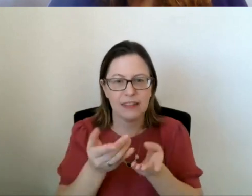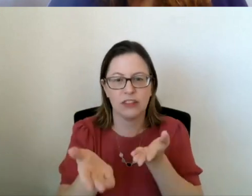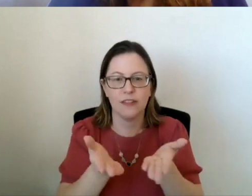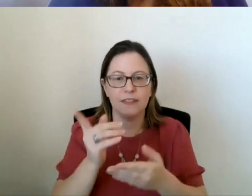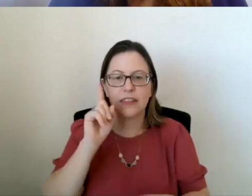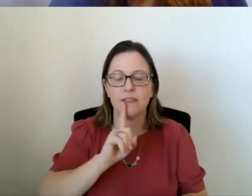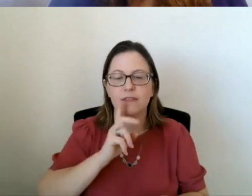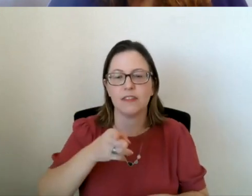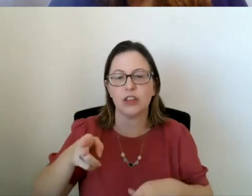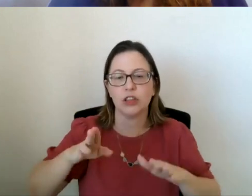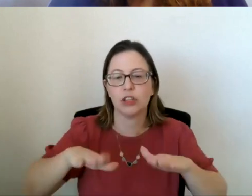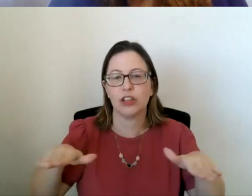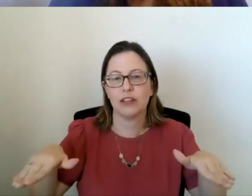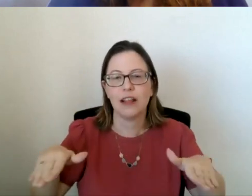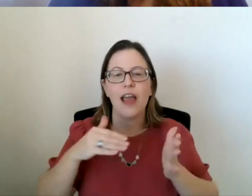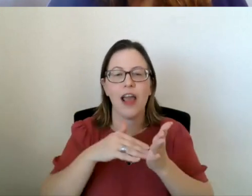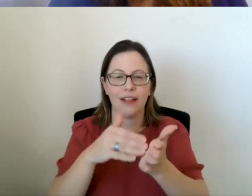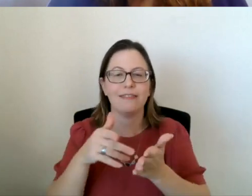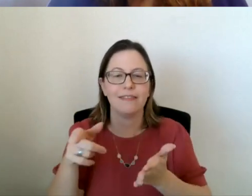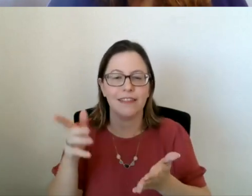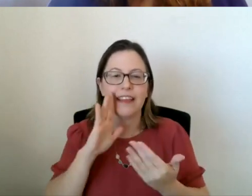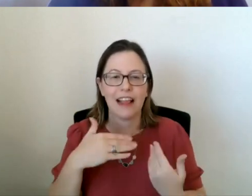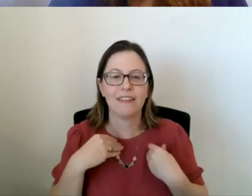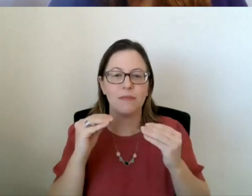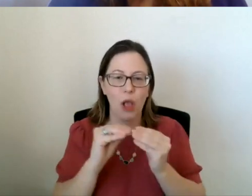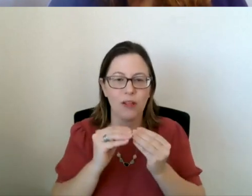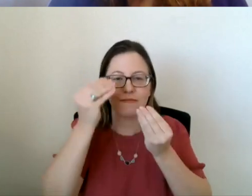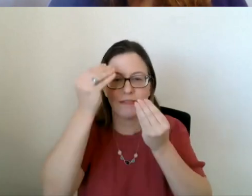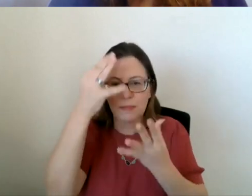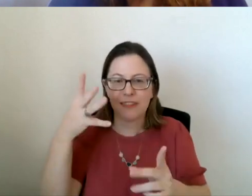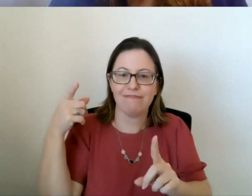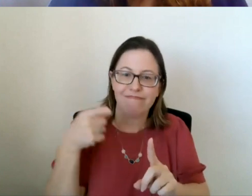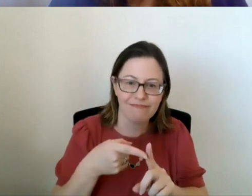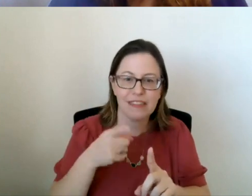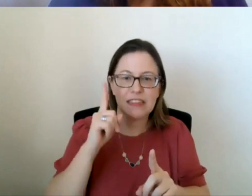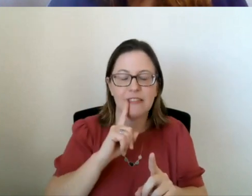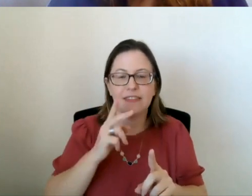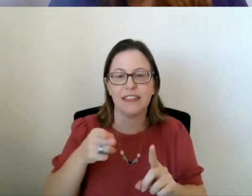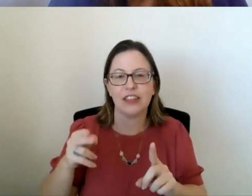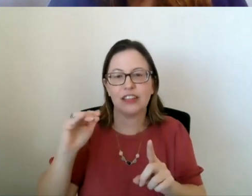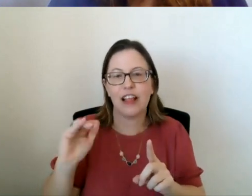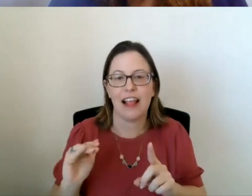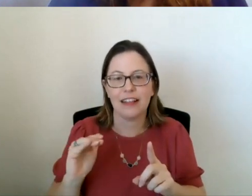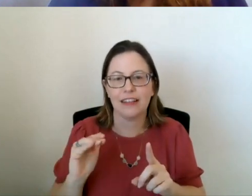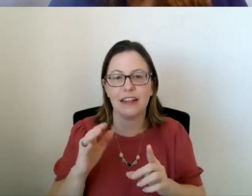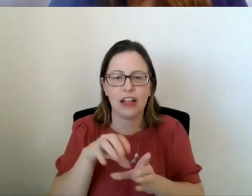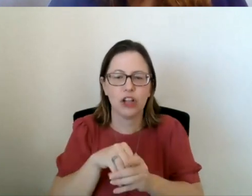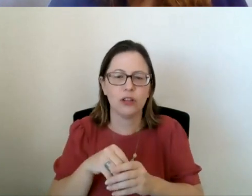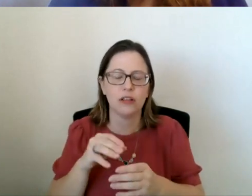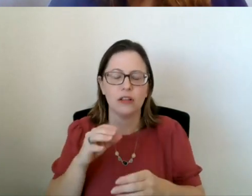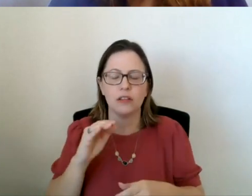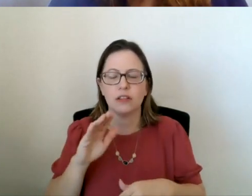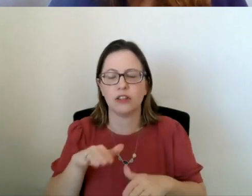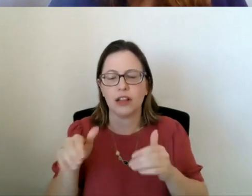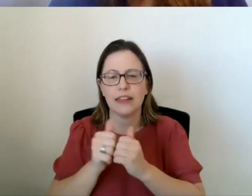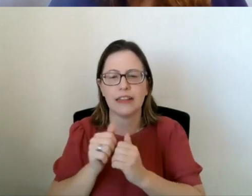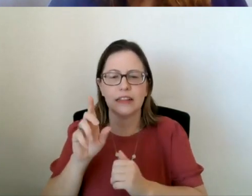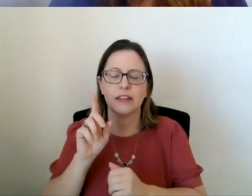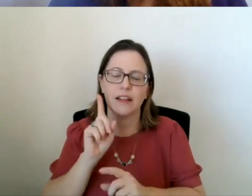organizations that are providing services for deaf and hard of hearing children. Often they will have more information that is specifically geared to deaf and hard of hearing children